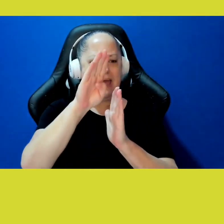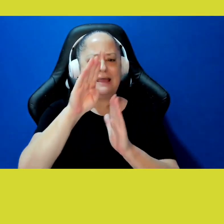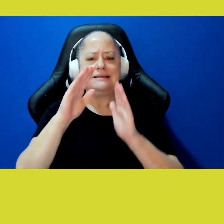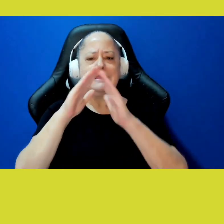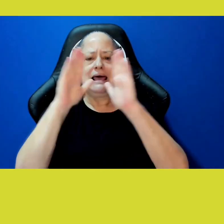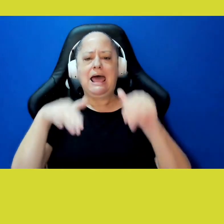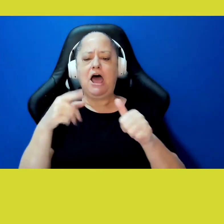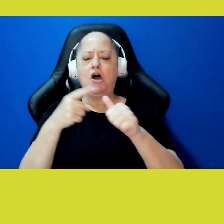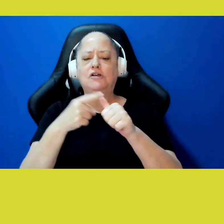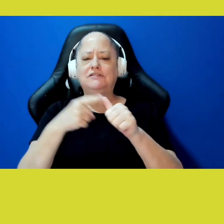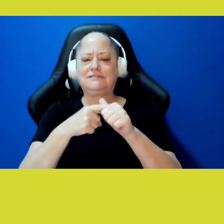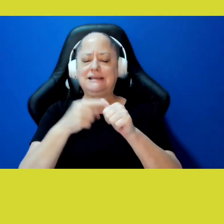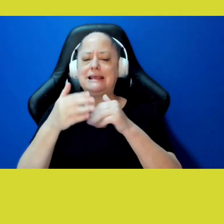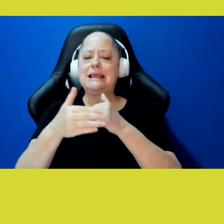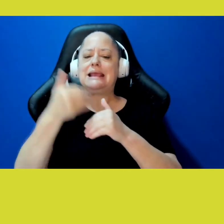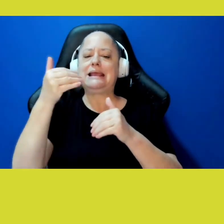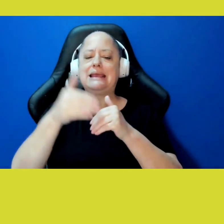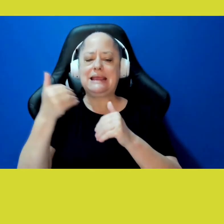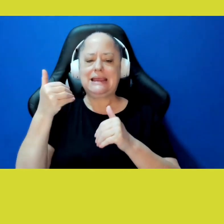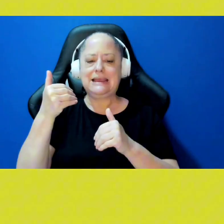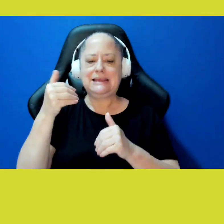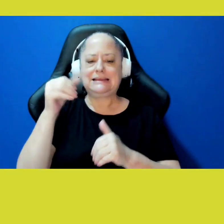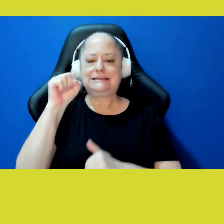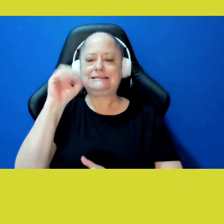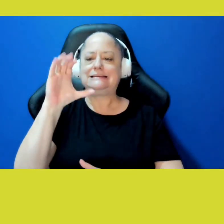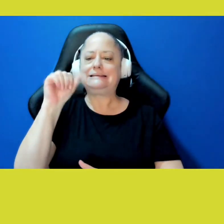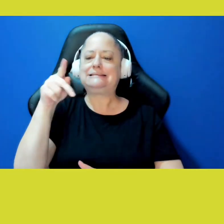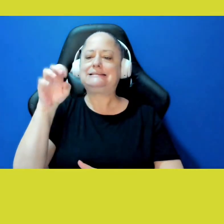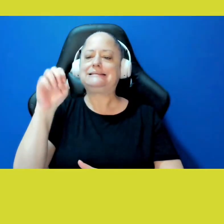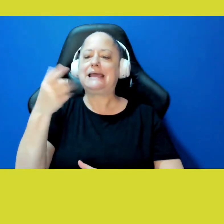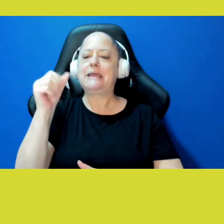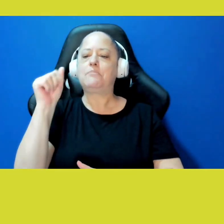a very easy scapegoat it became the well we're seeing